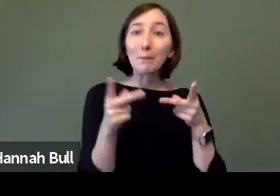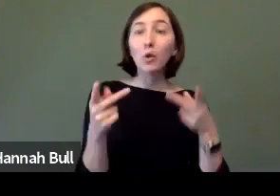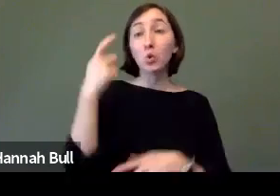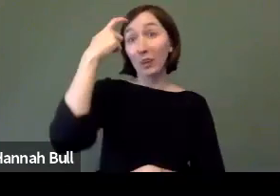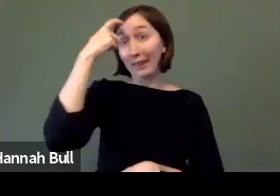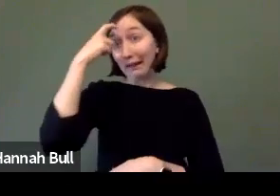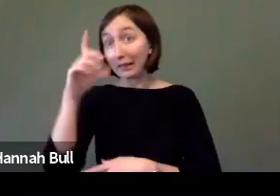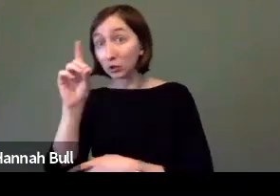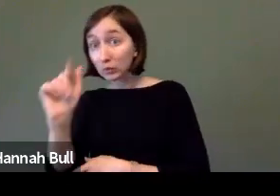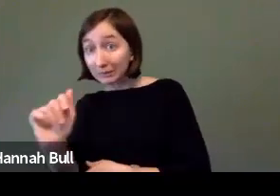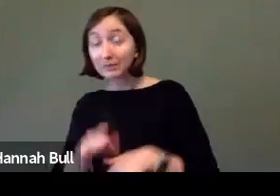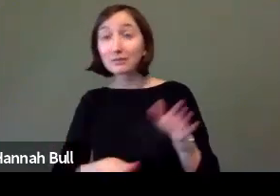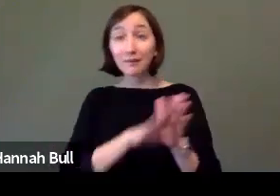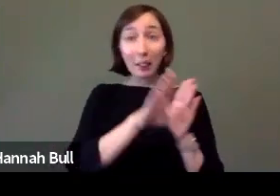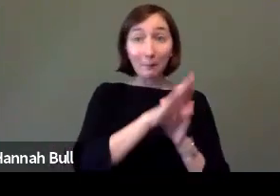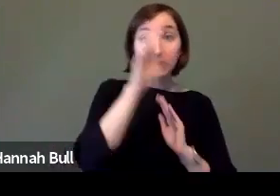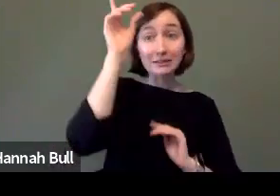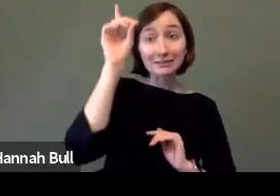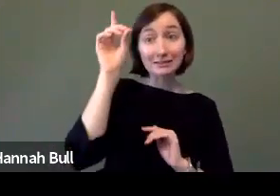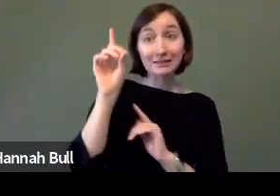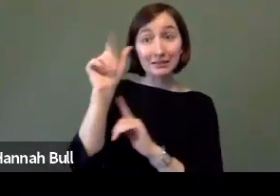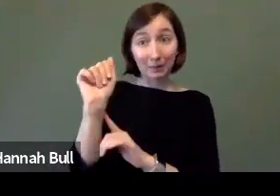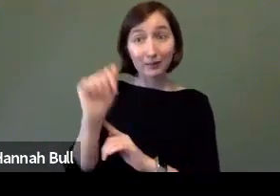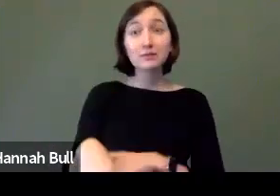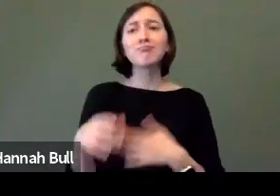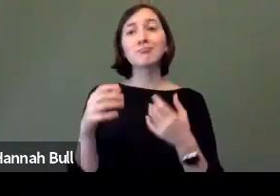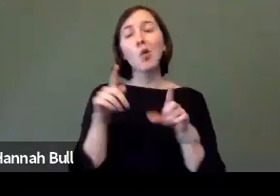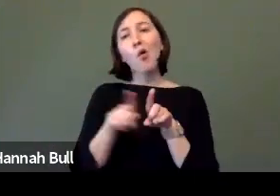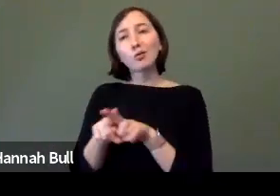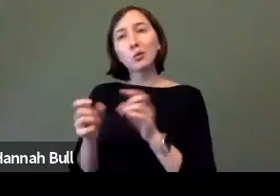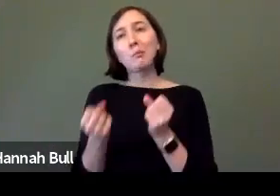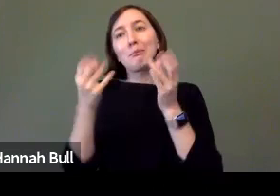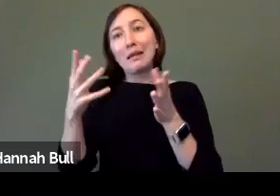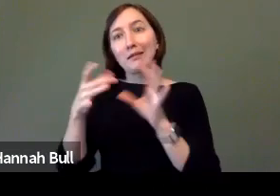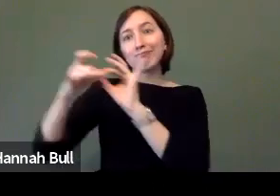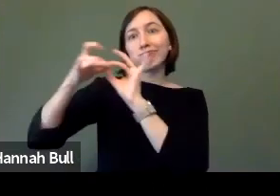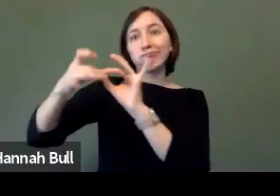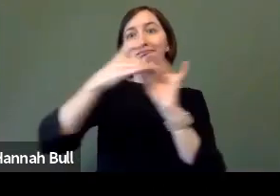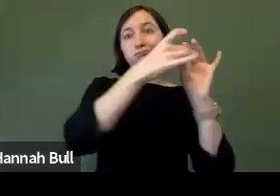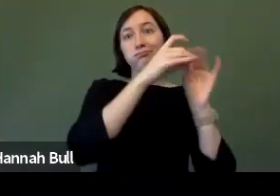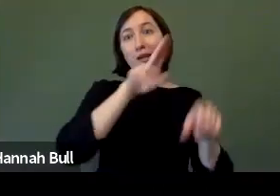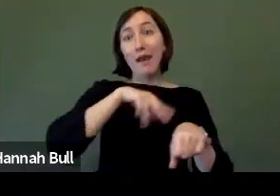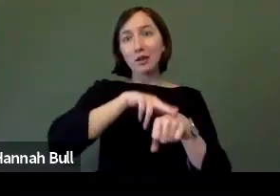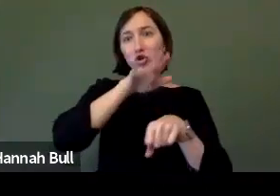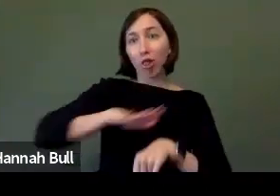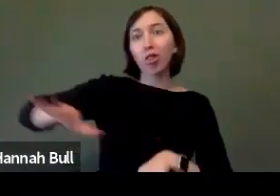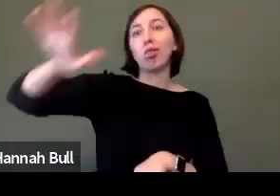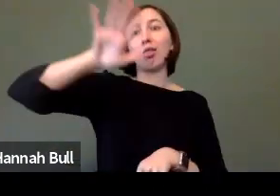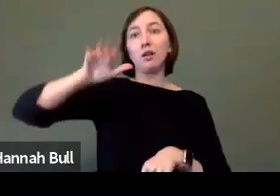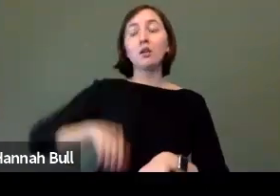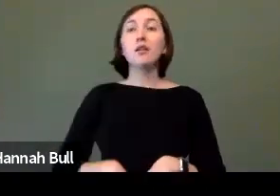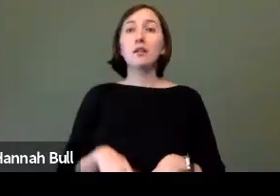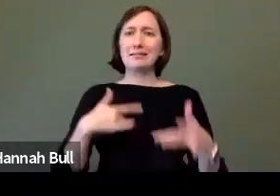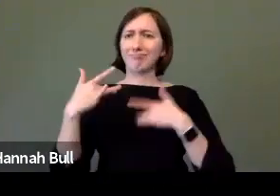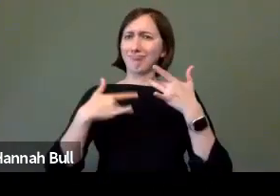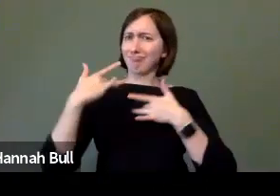and we also are excited to have the opportunity